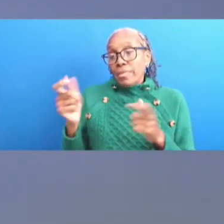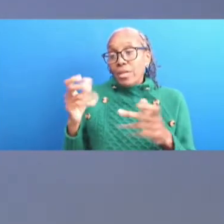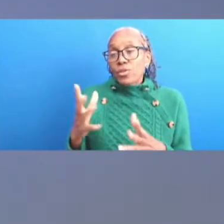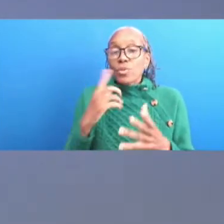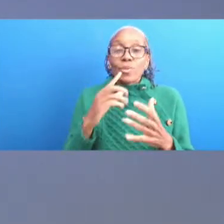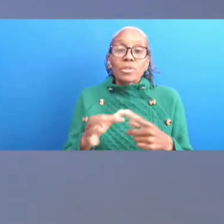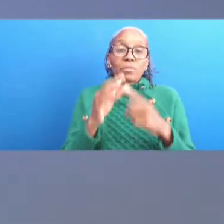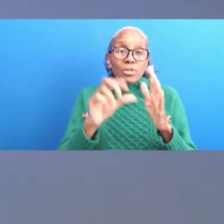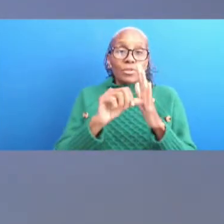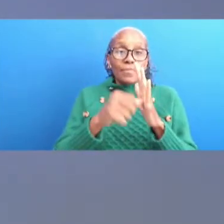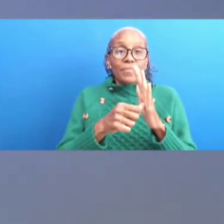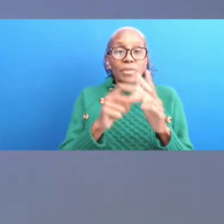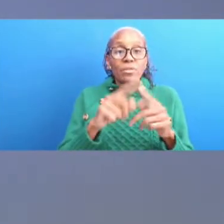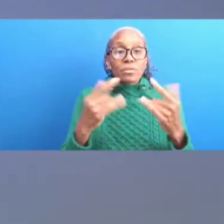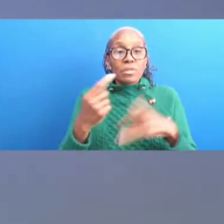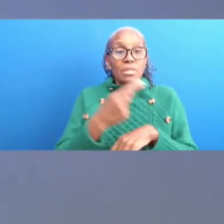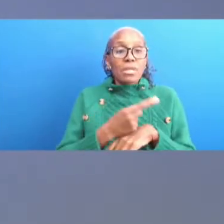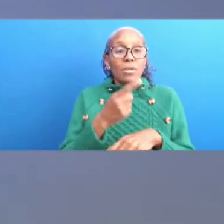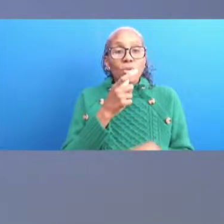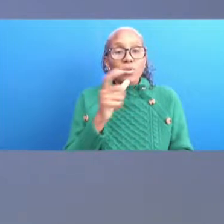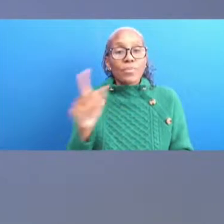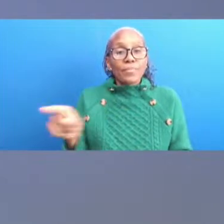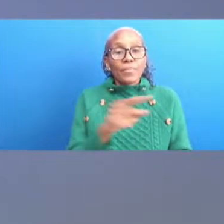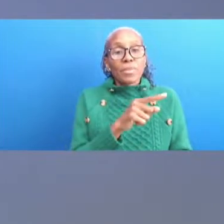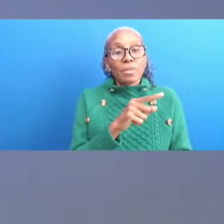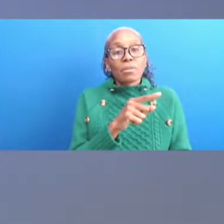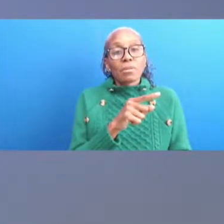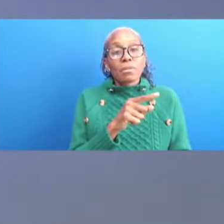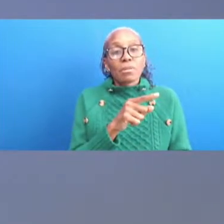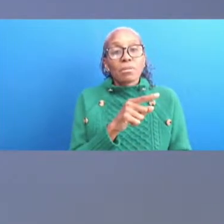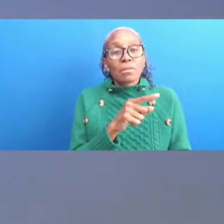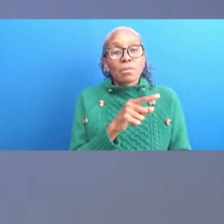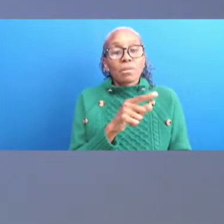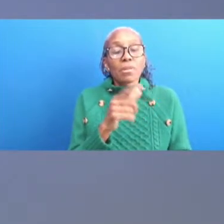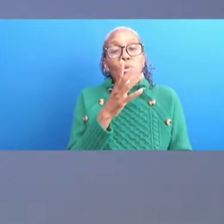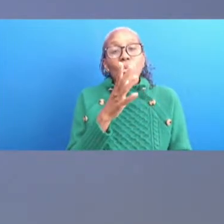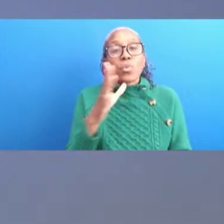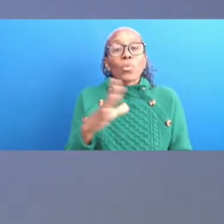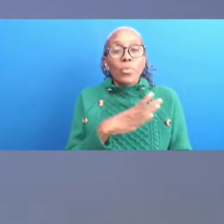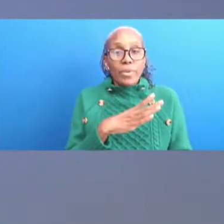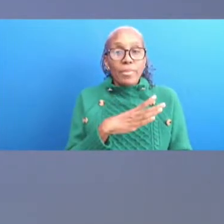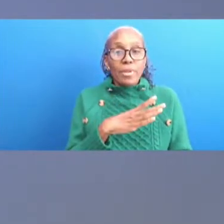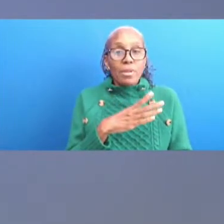MR. MANAGER, BEFORE I TURN IT